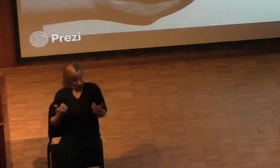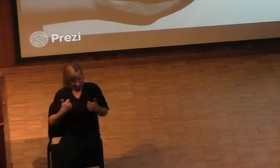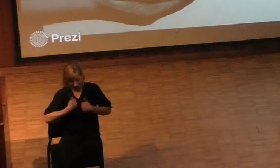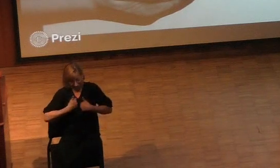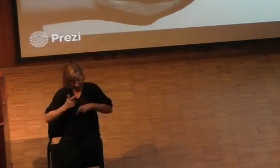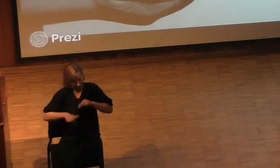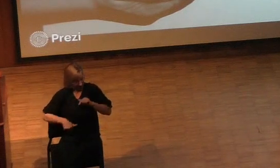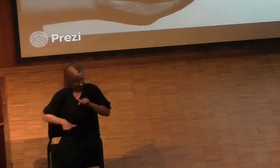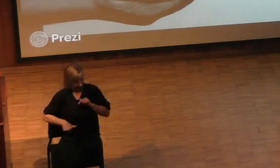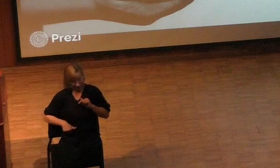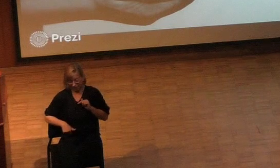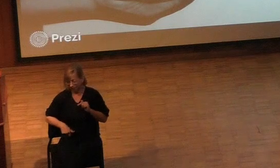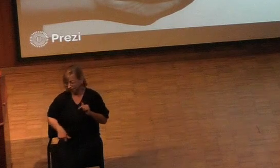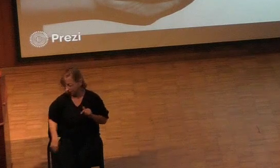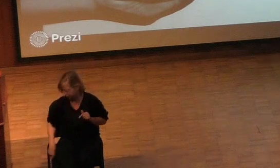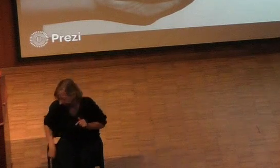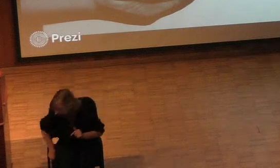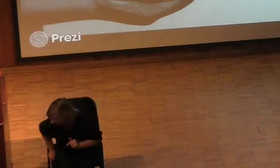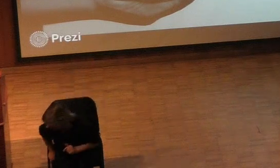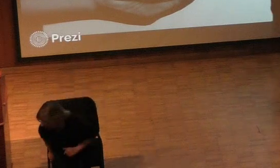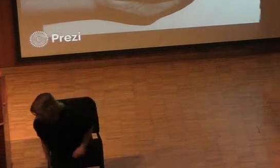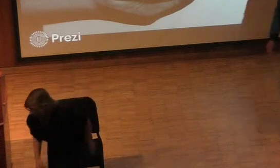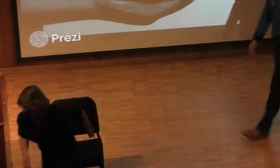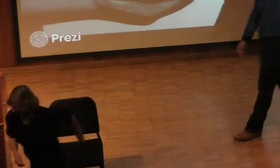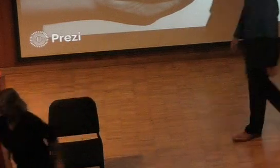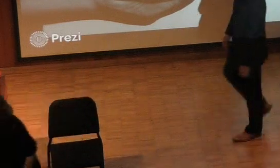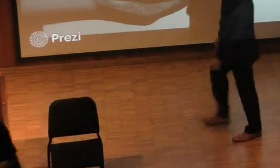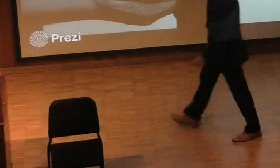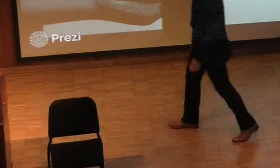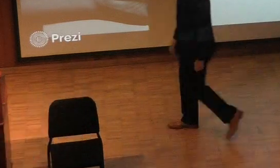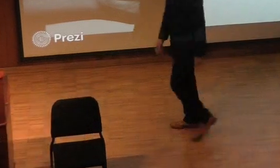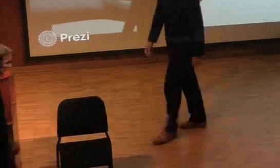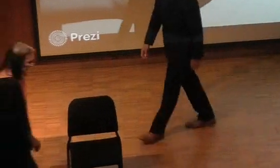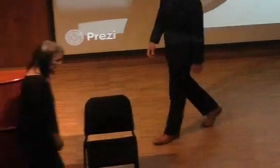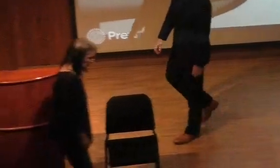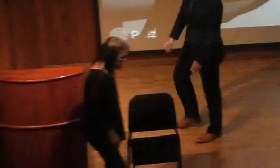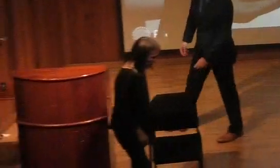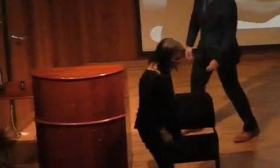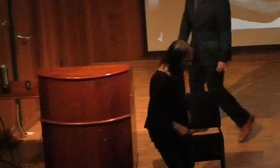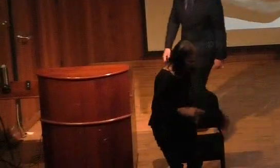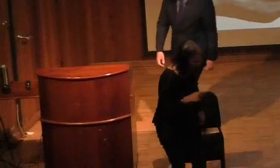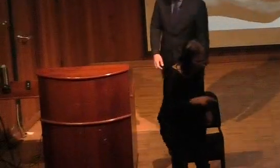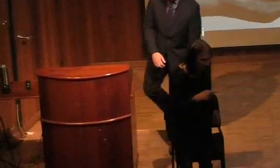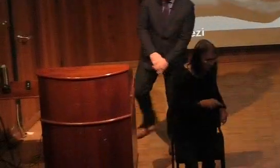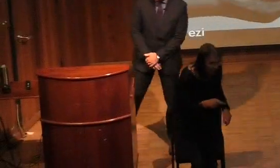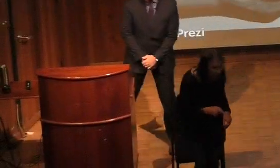Abby. (Abby asks a question in the background)